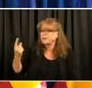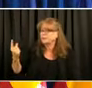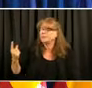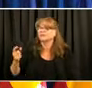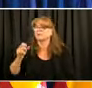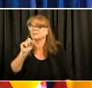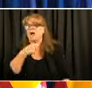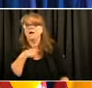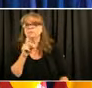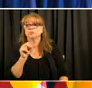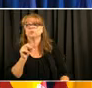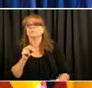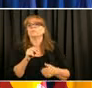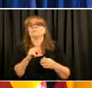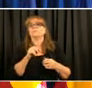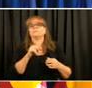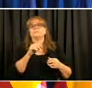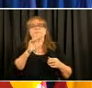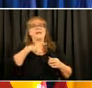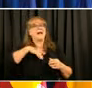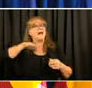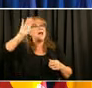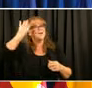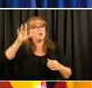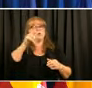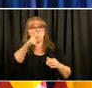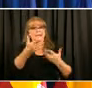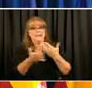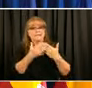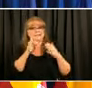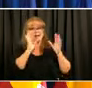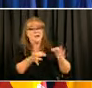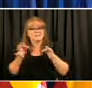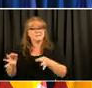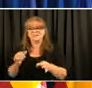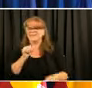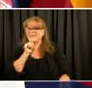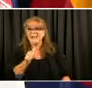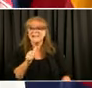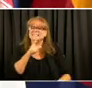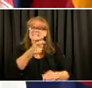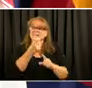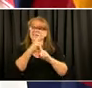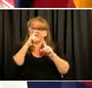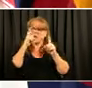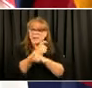of factors that go into you know evaluating the amount of disease transmission that's occurring